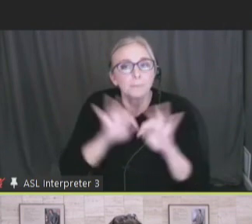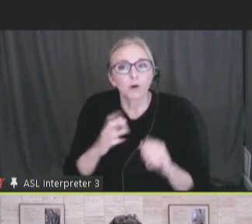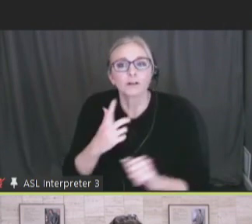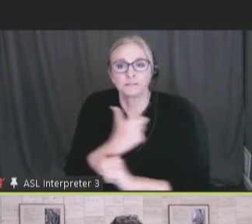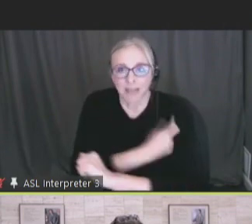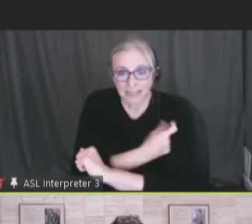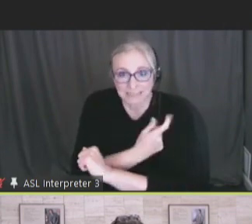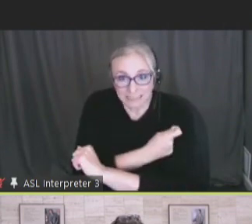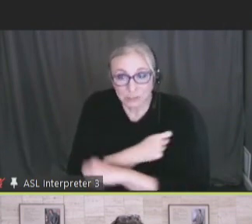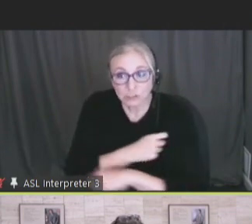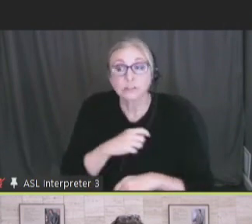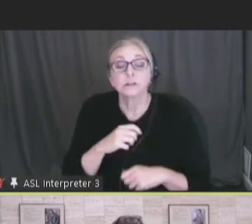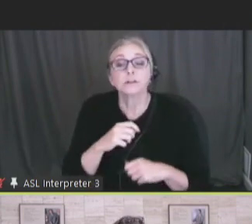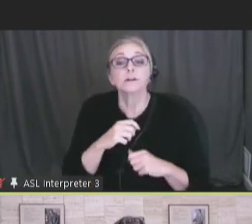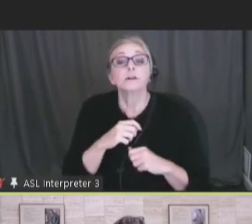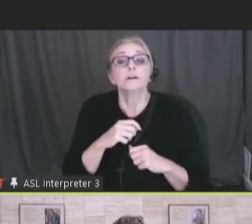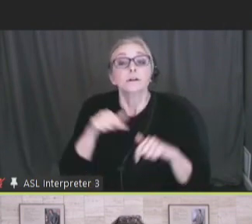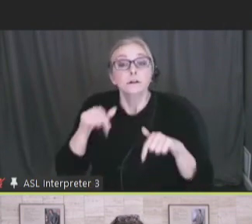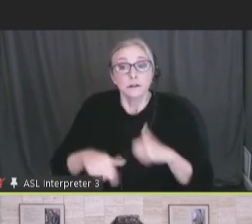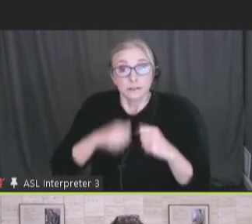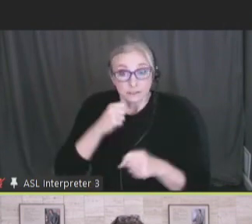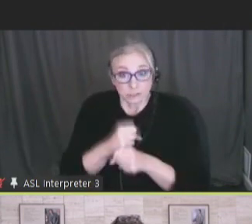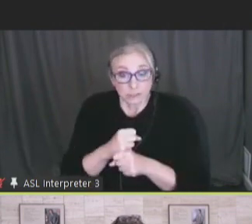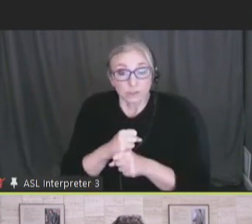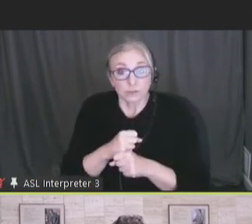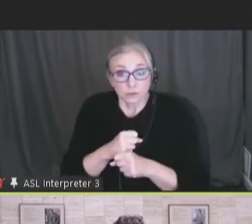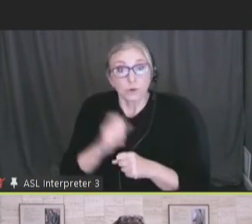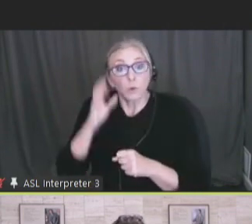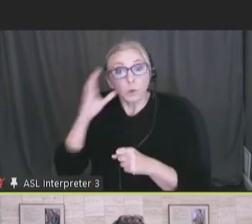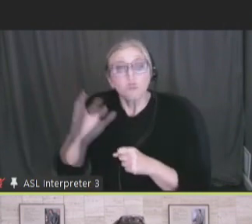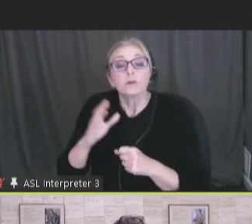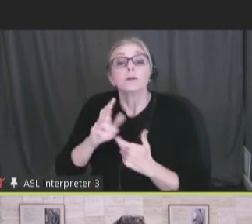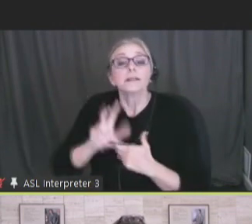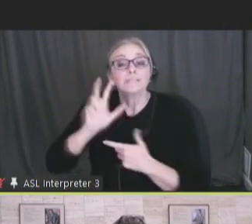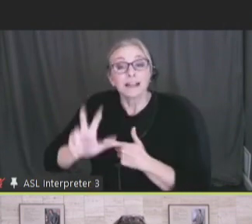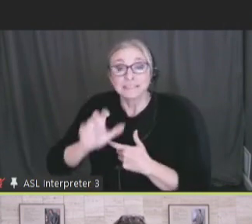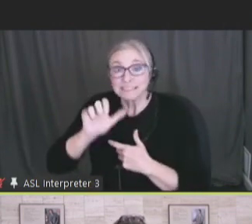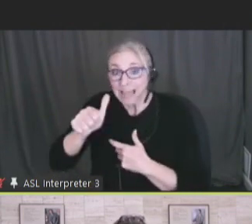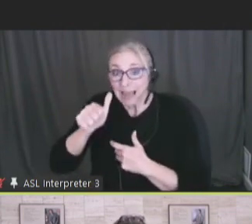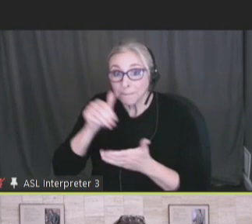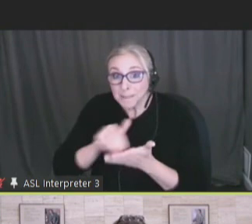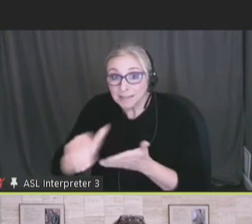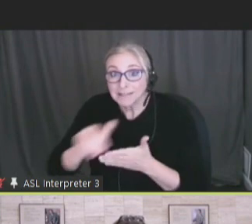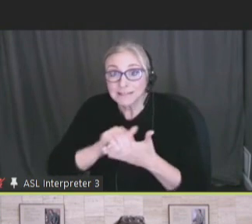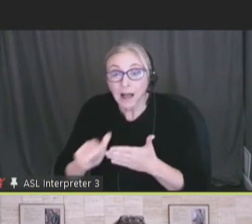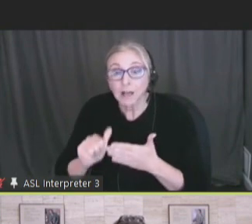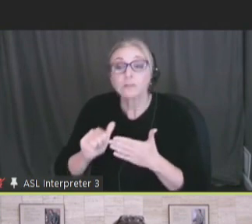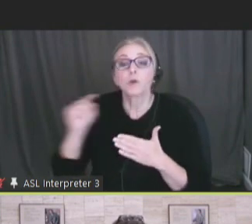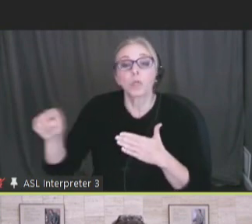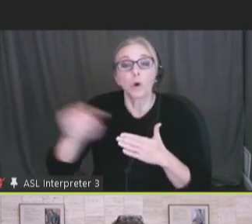And this year, we will be investing $10 million in organizations working at the national,